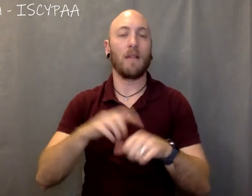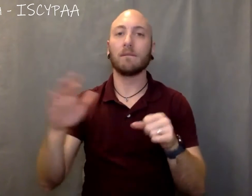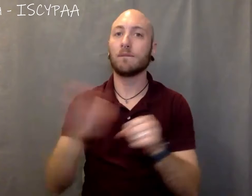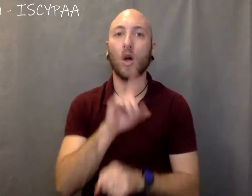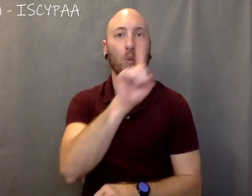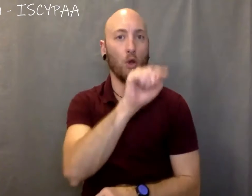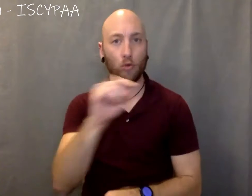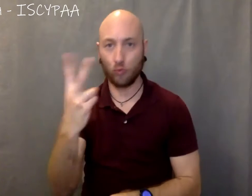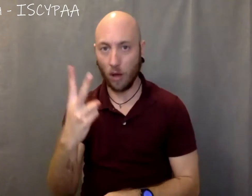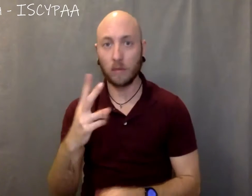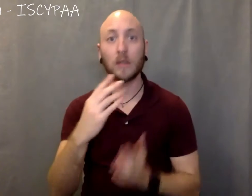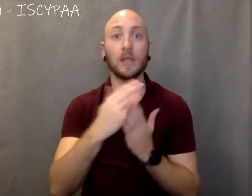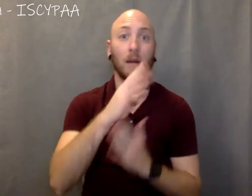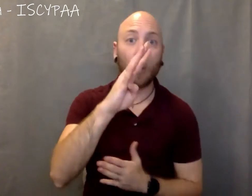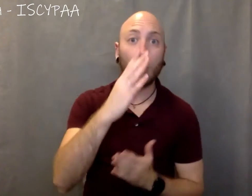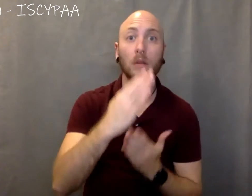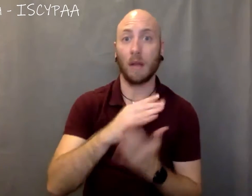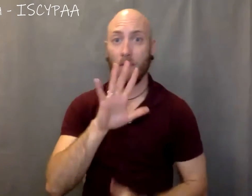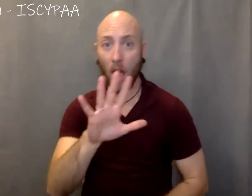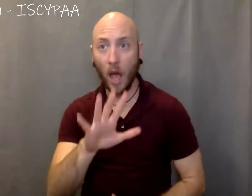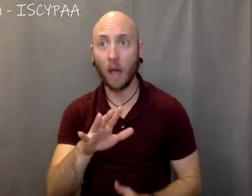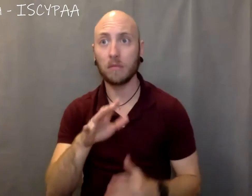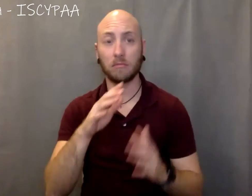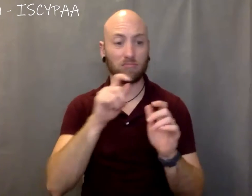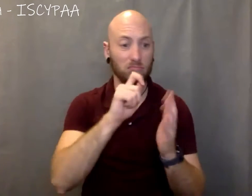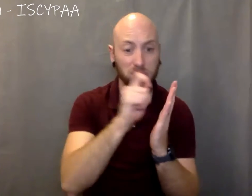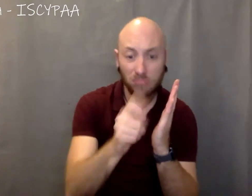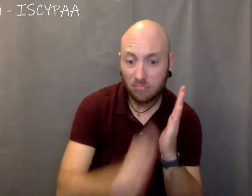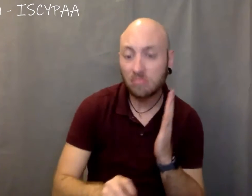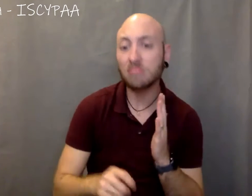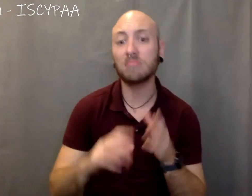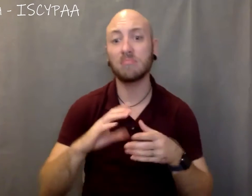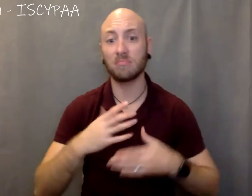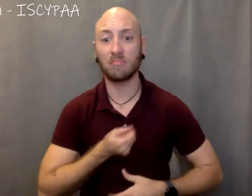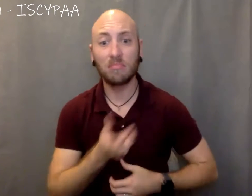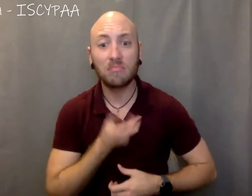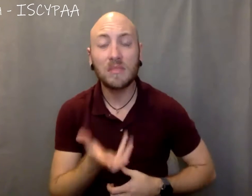steps did a fifth step, did all the following. And finally was able to sponsor people and that